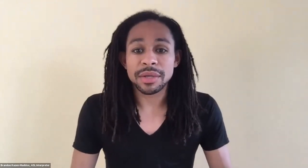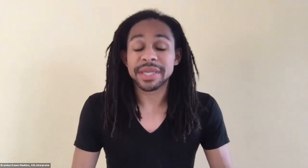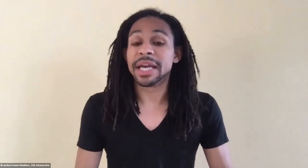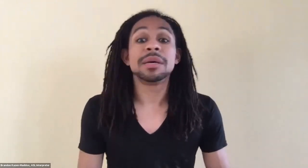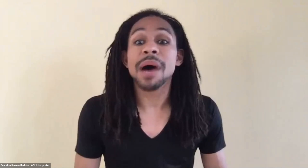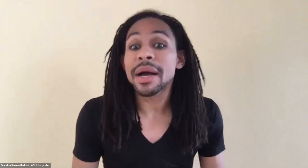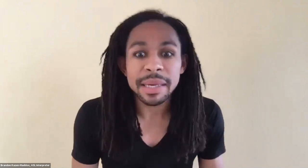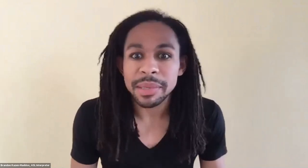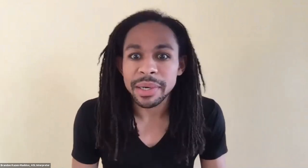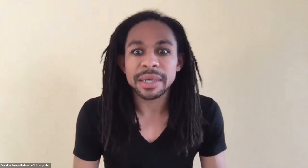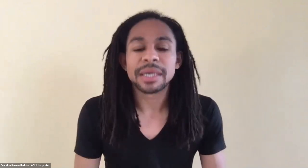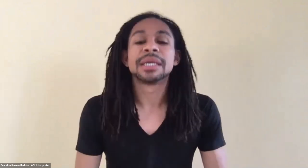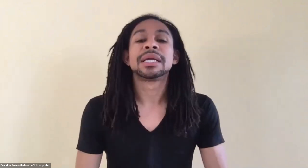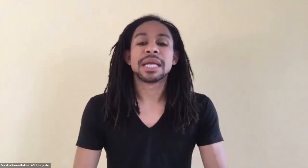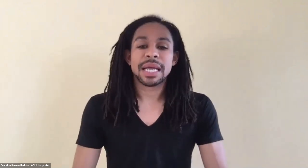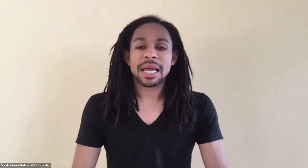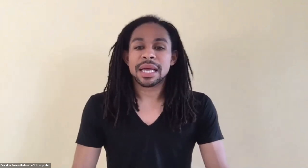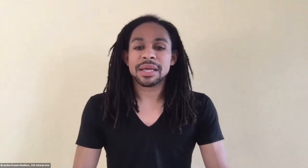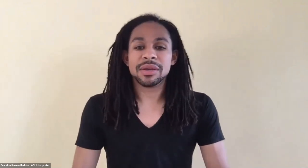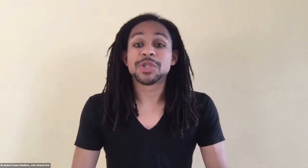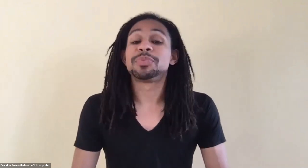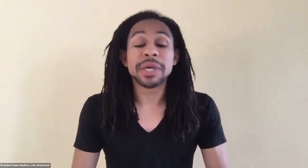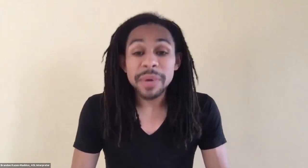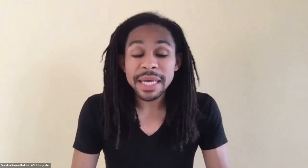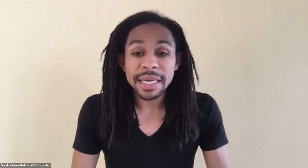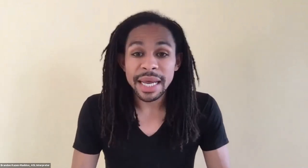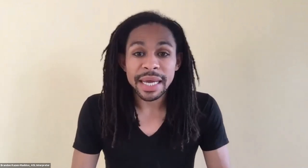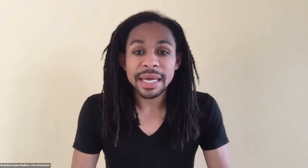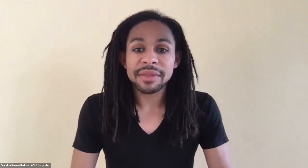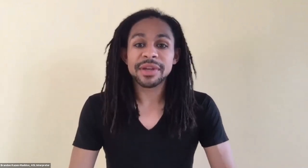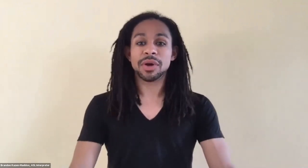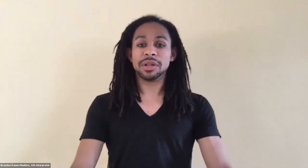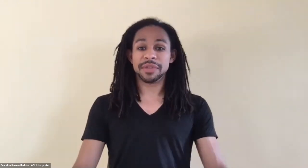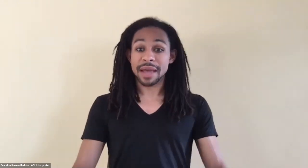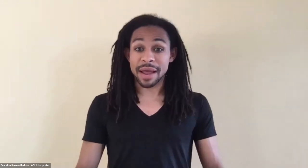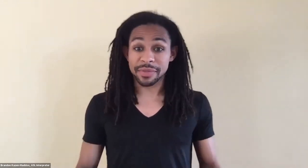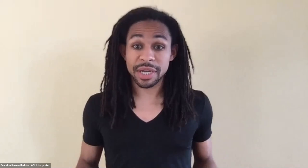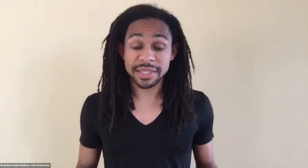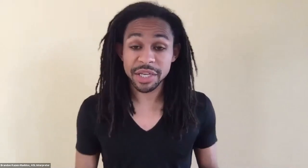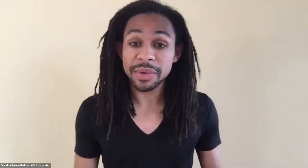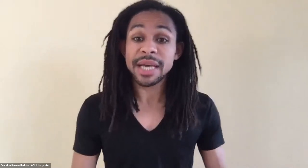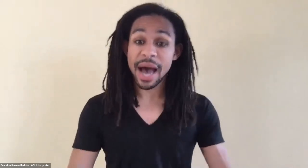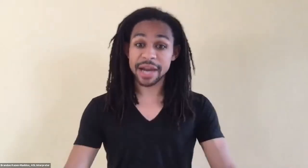"To Kill a Mockingbird" "Spring Awakening." There's all of it, and they're continuing to hire